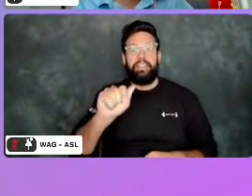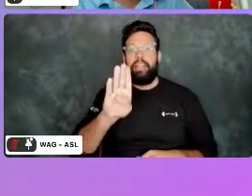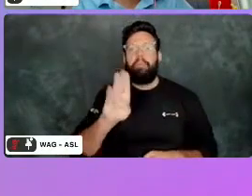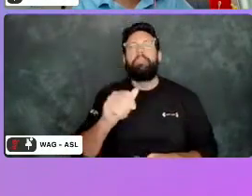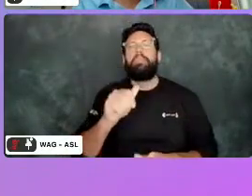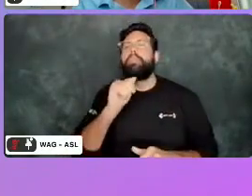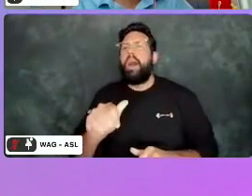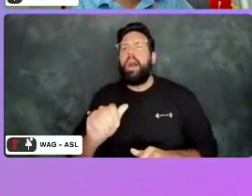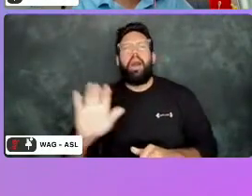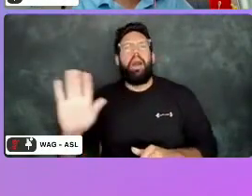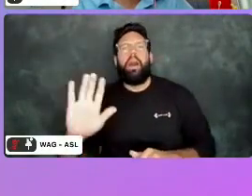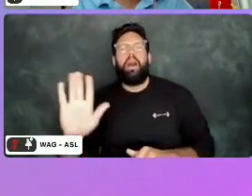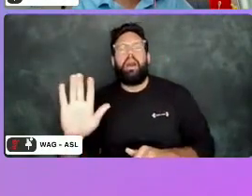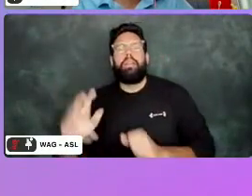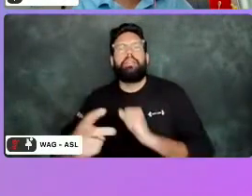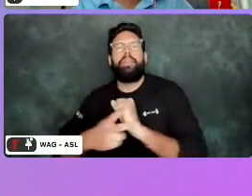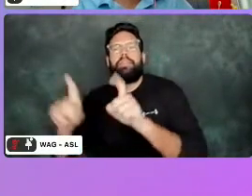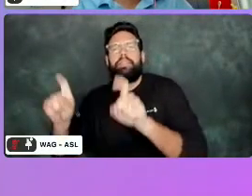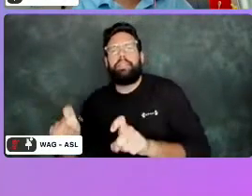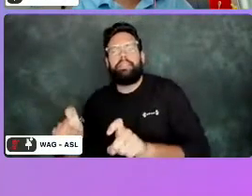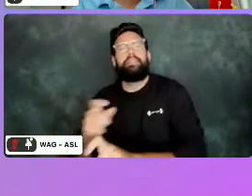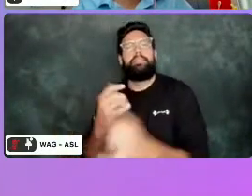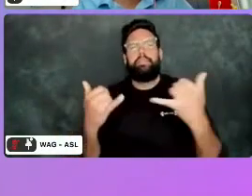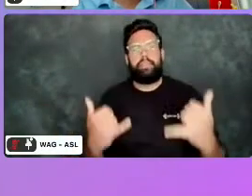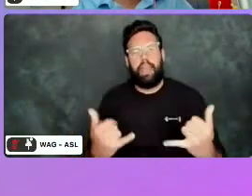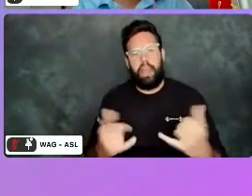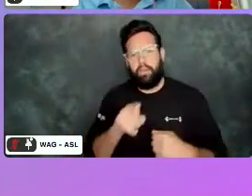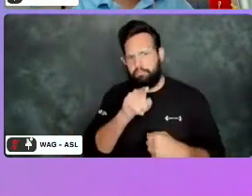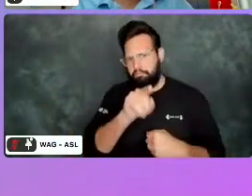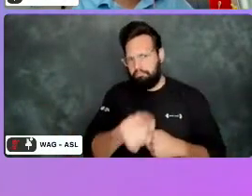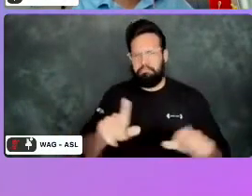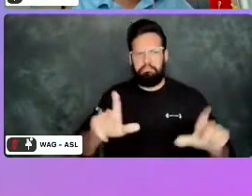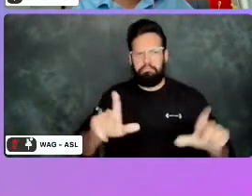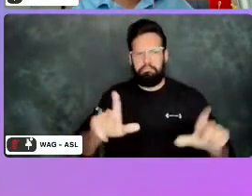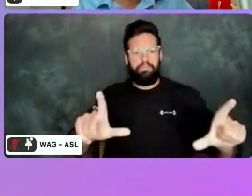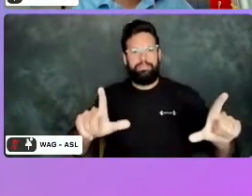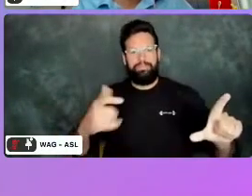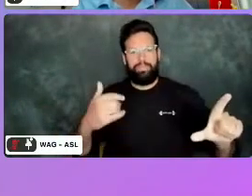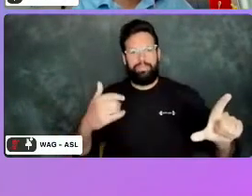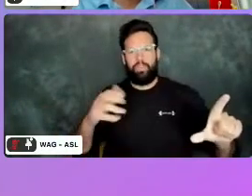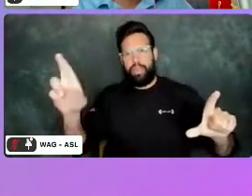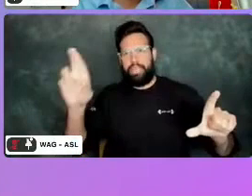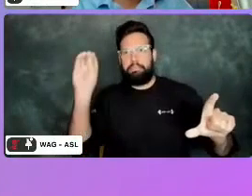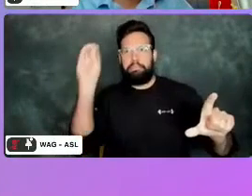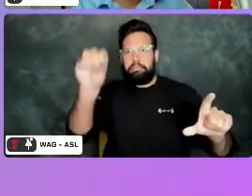I'm back on Vaultwise Bank with my extension open. And I want to start chipping at these issues